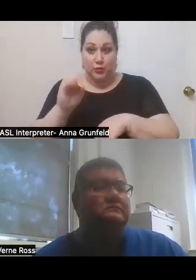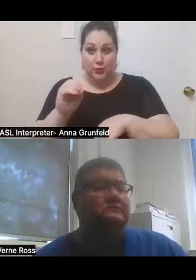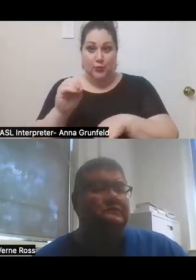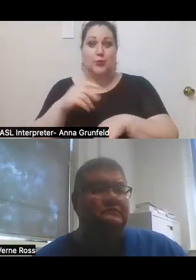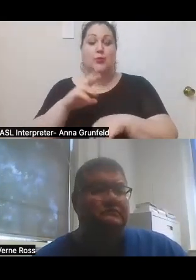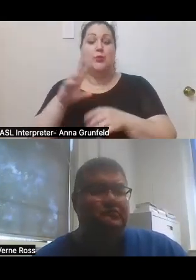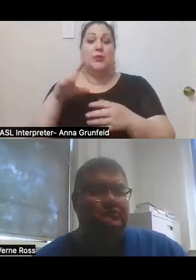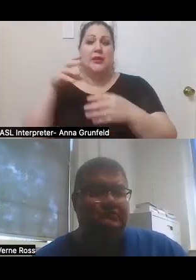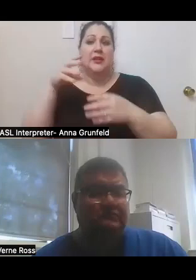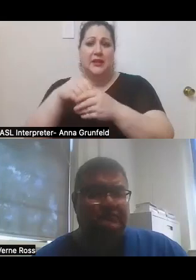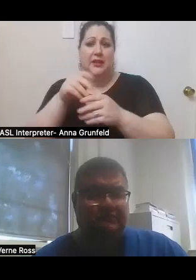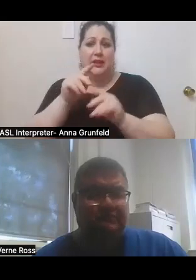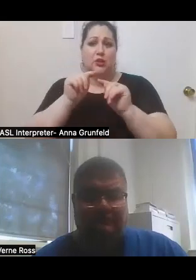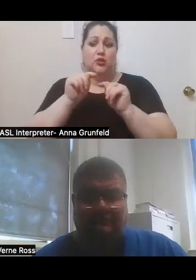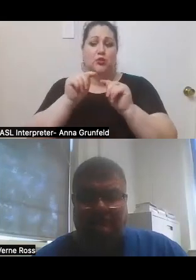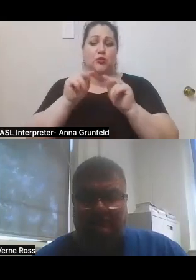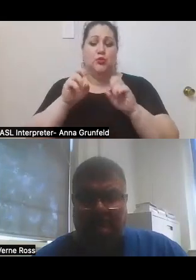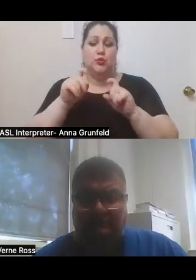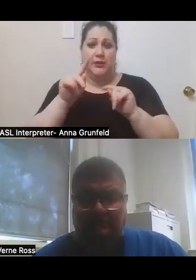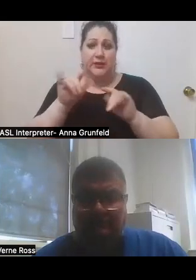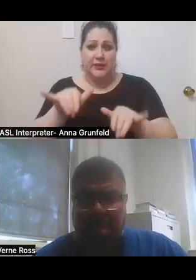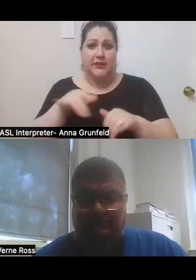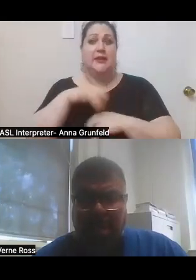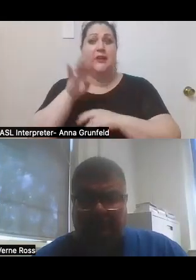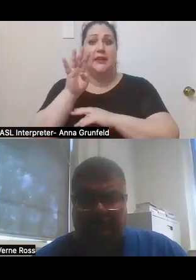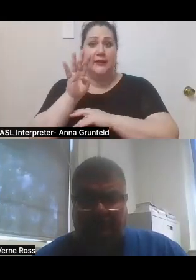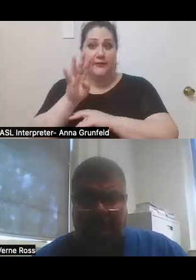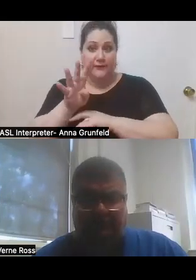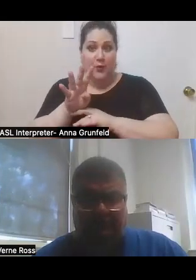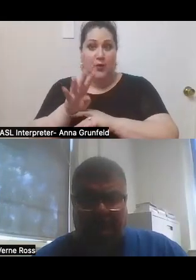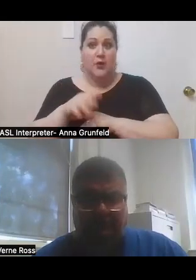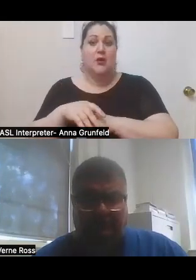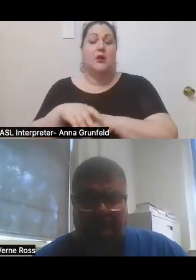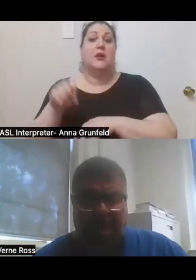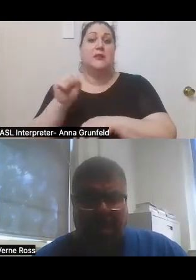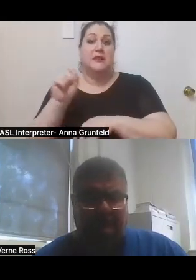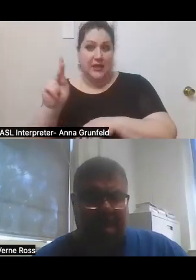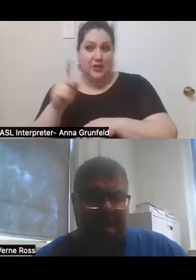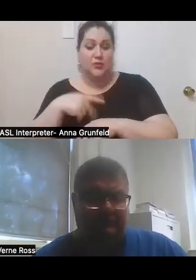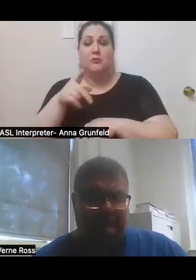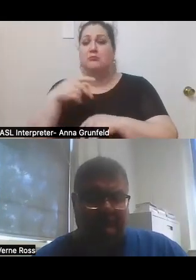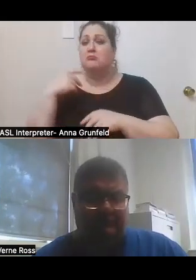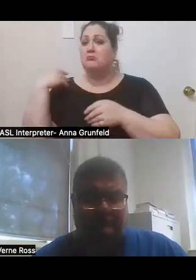He has always worked with traditional healers and language interpreters. Vern is not an elder.